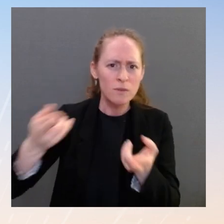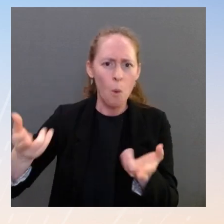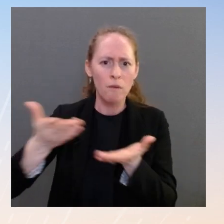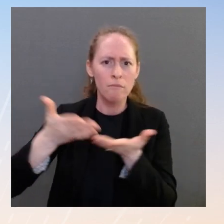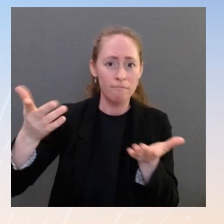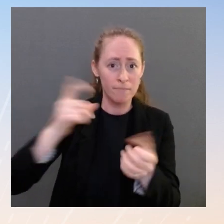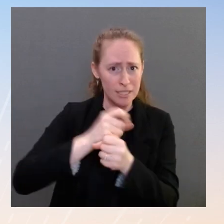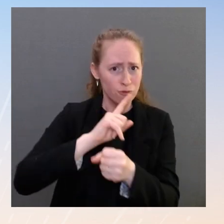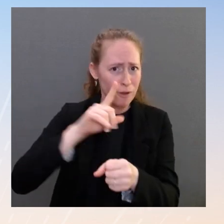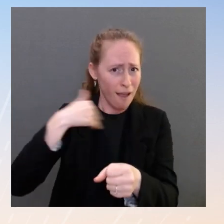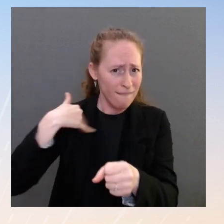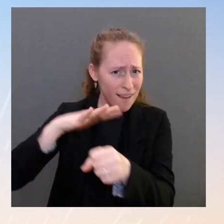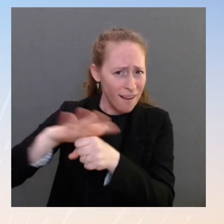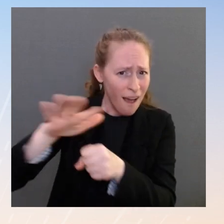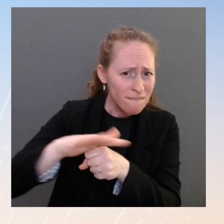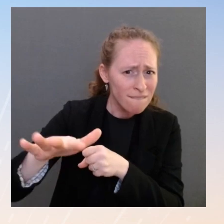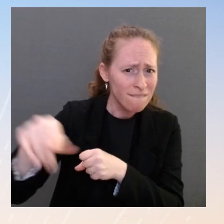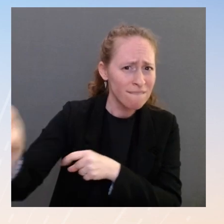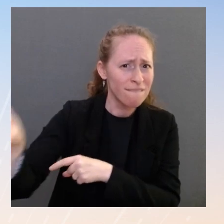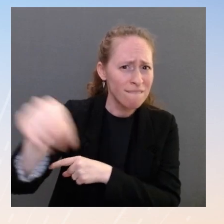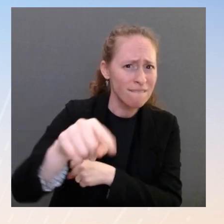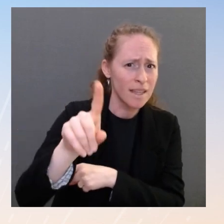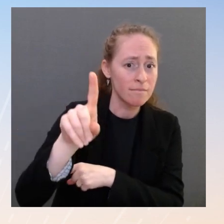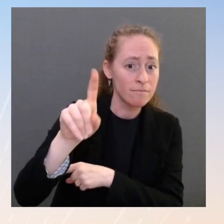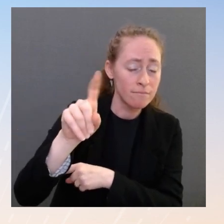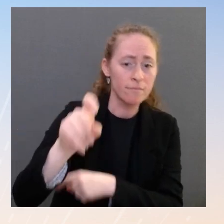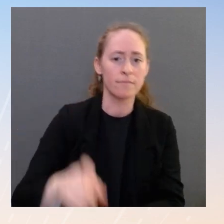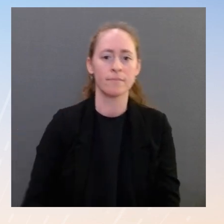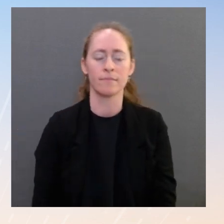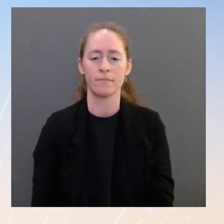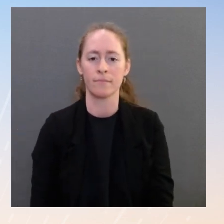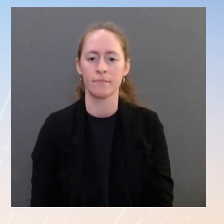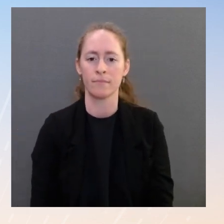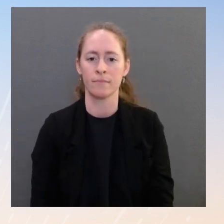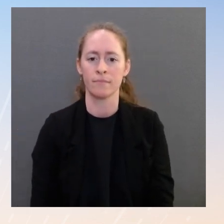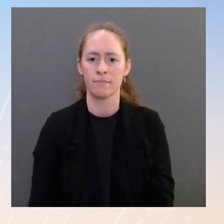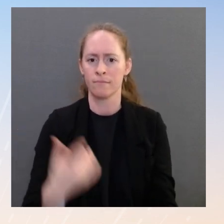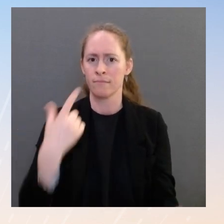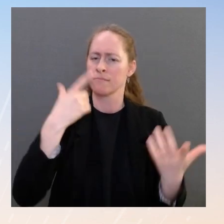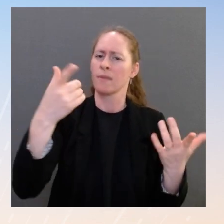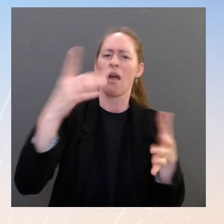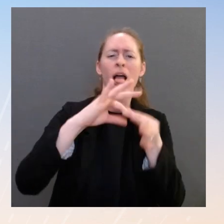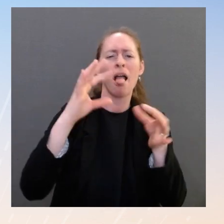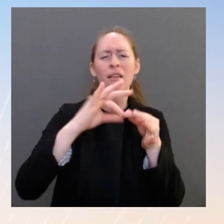Title 42 to replace an immigration effort, but they're saying that there just is not a plan in place